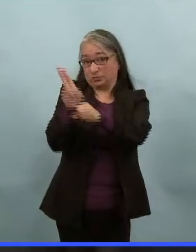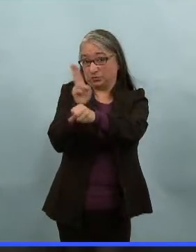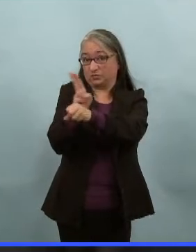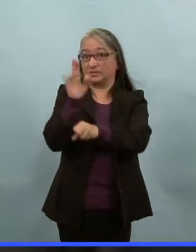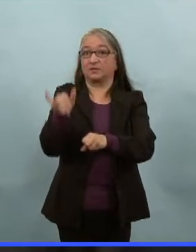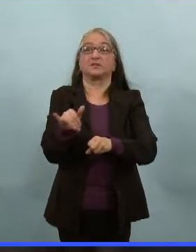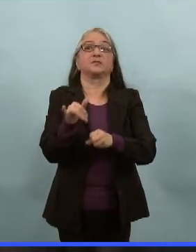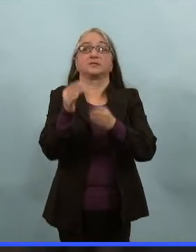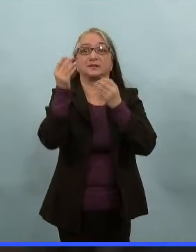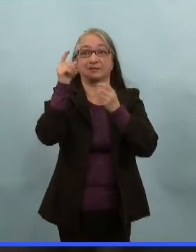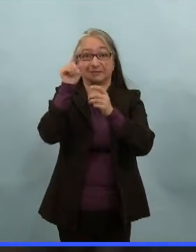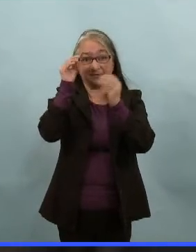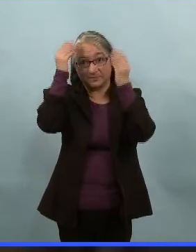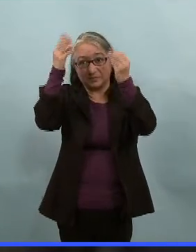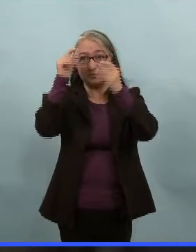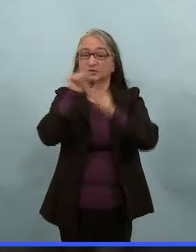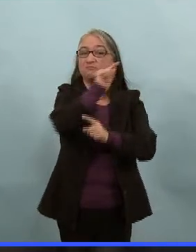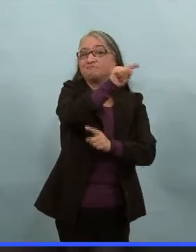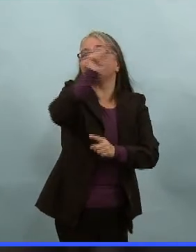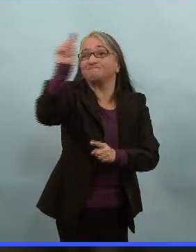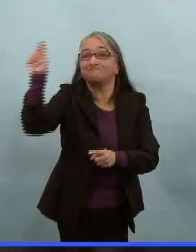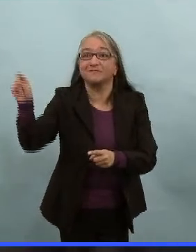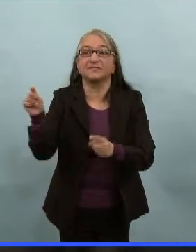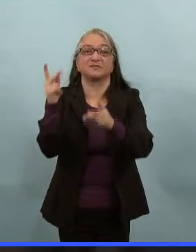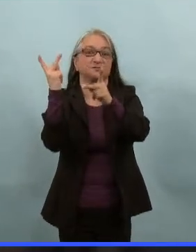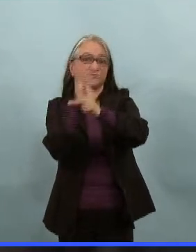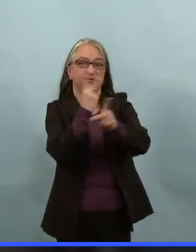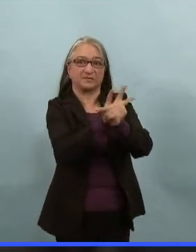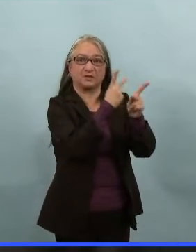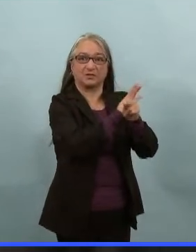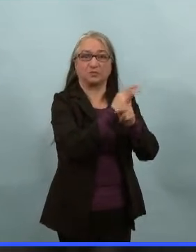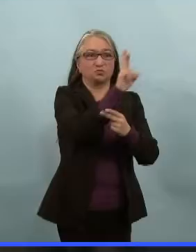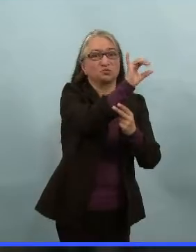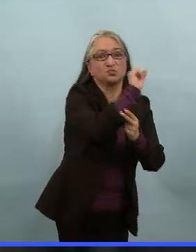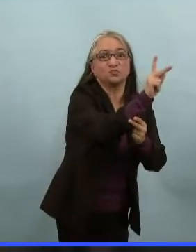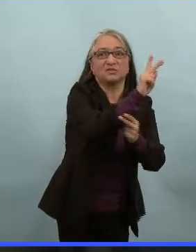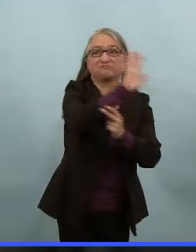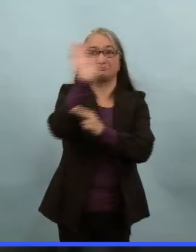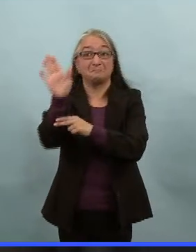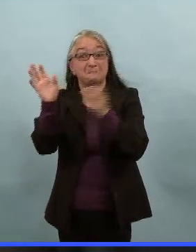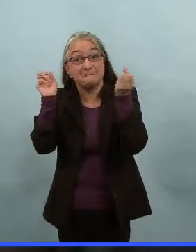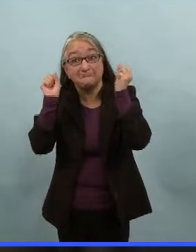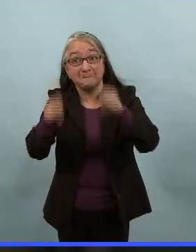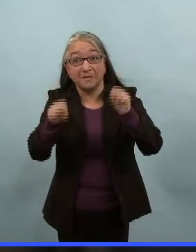risk and that potential risk um for manitobans and what we recommend from the manifesto